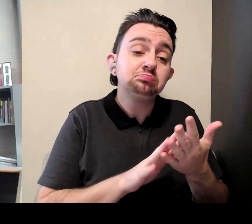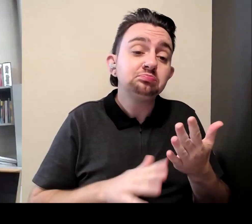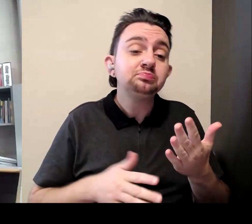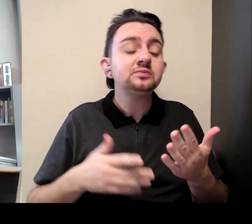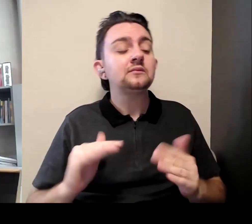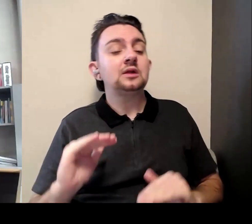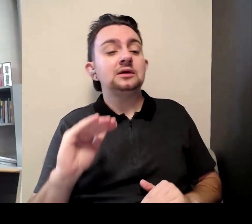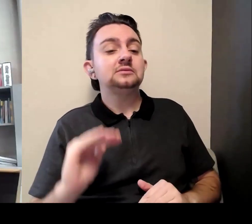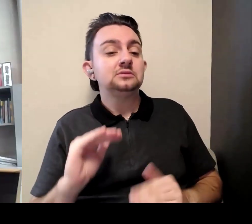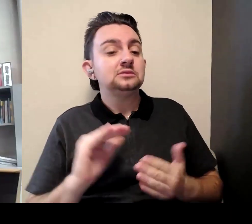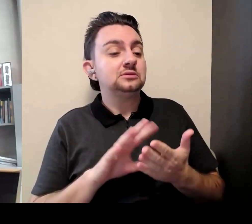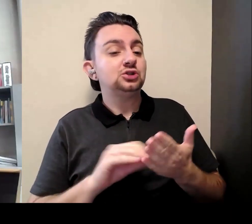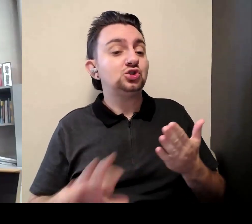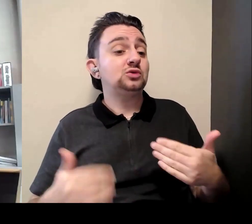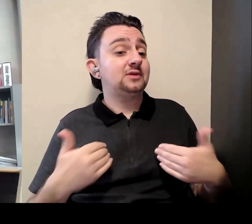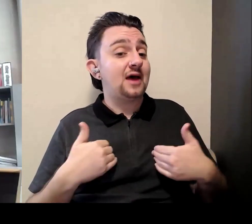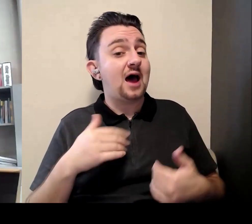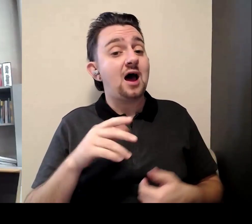So I would definitely go that route.